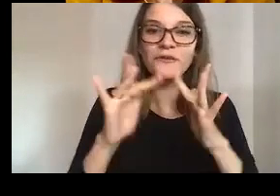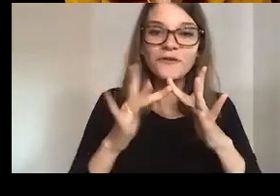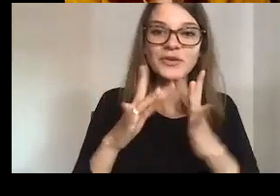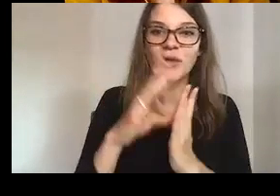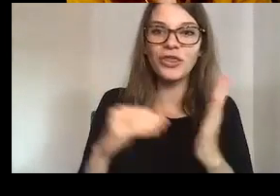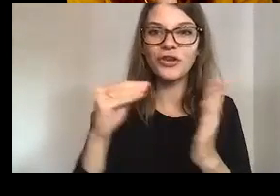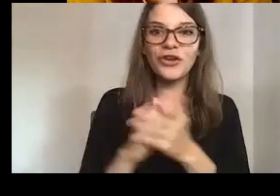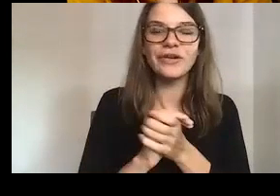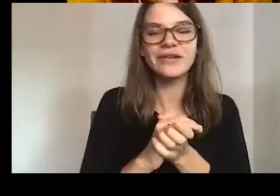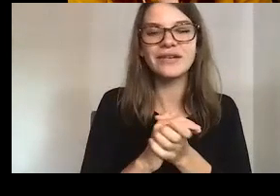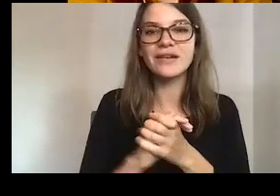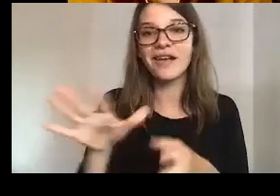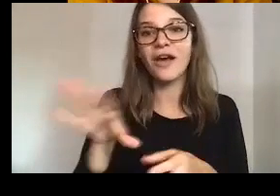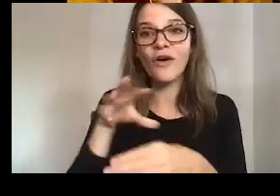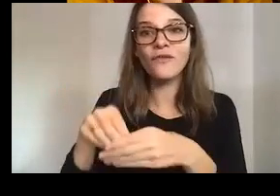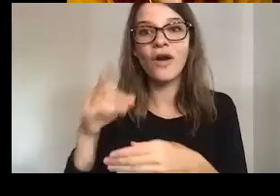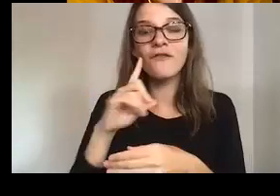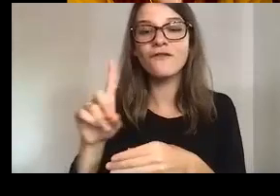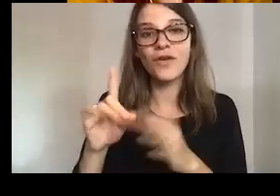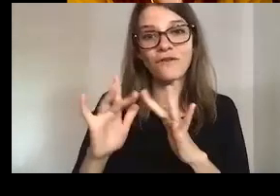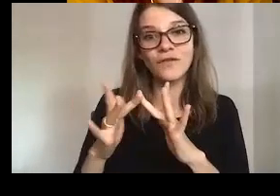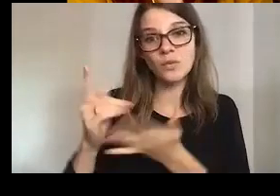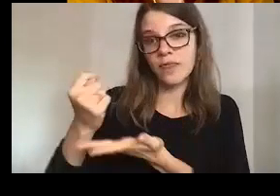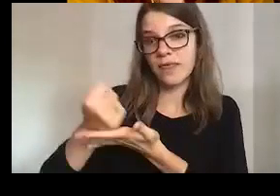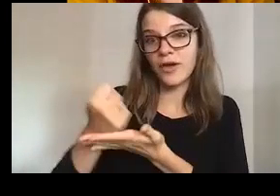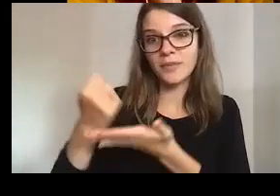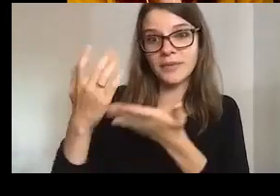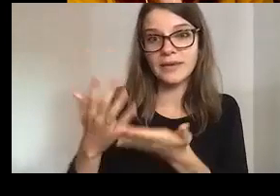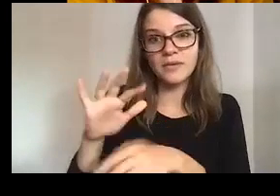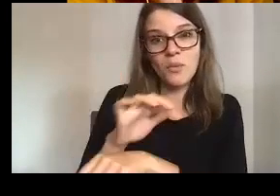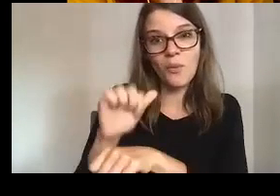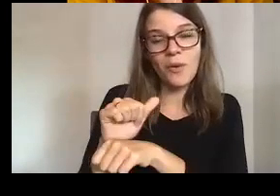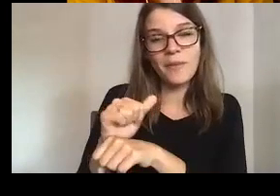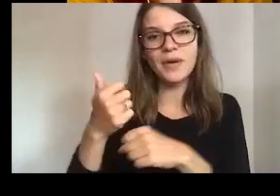more with virtual therapies and working to sort of put on this new therapist hat